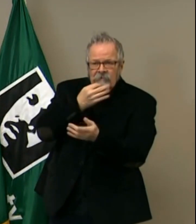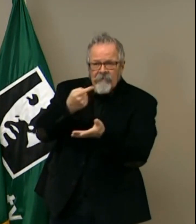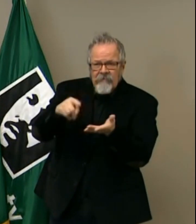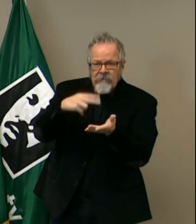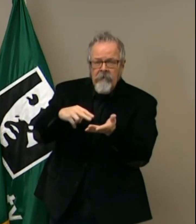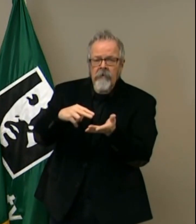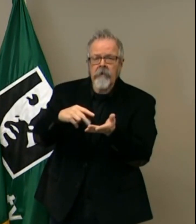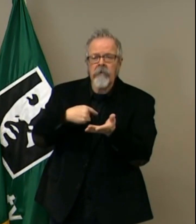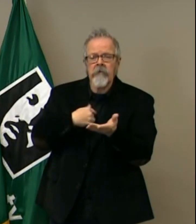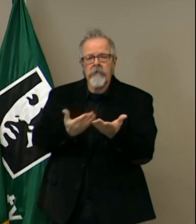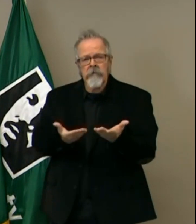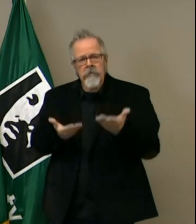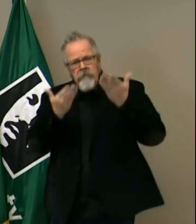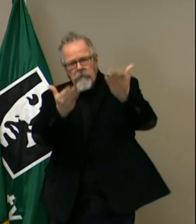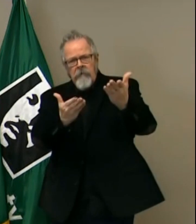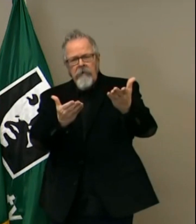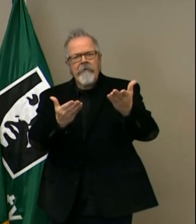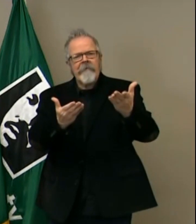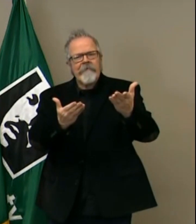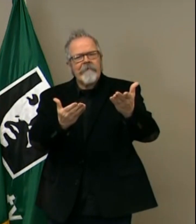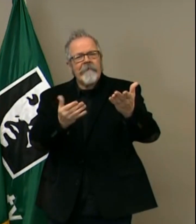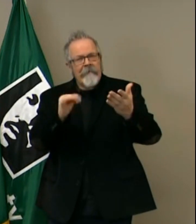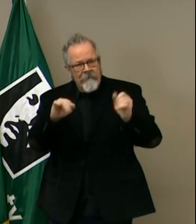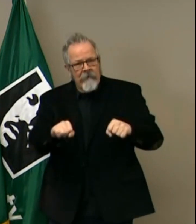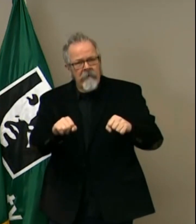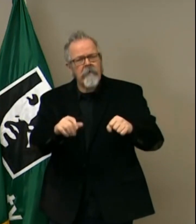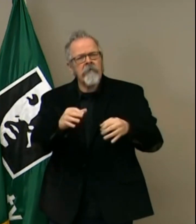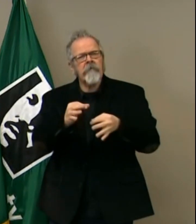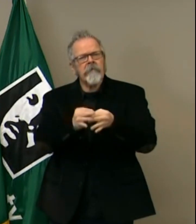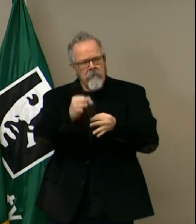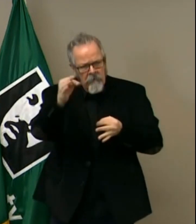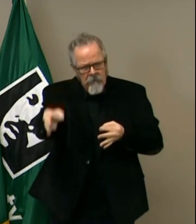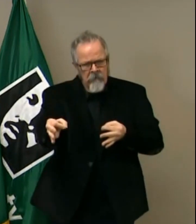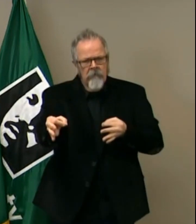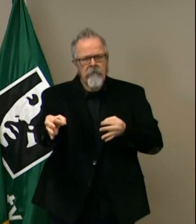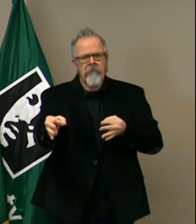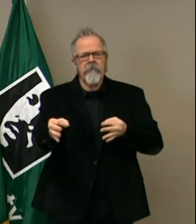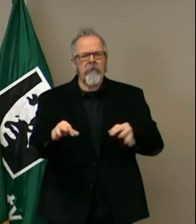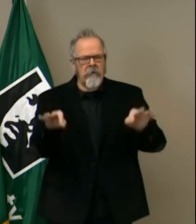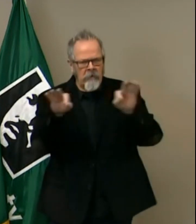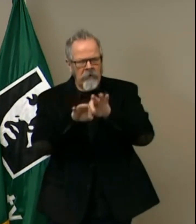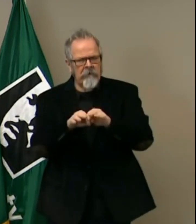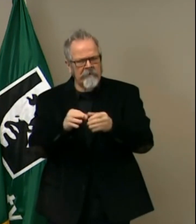medical community about that just actually this afternoon I want to thank